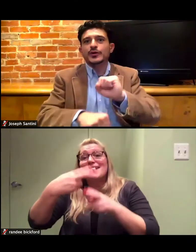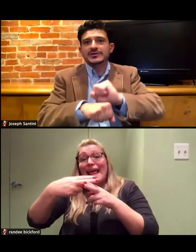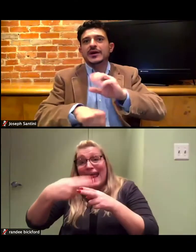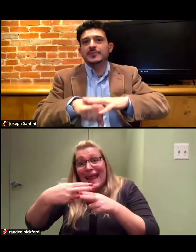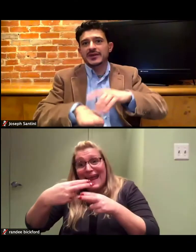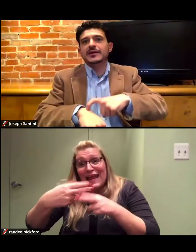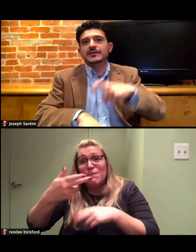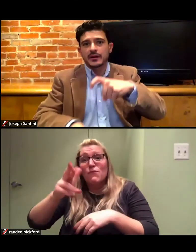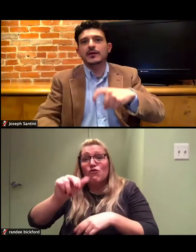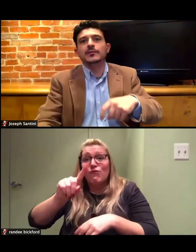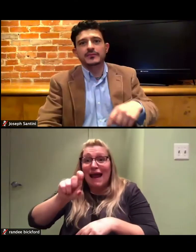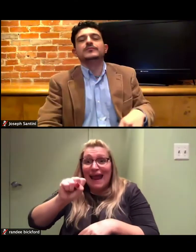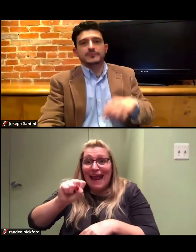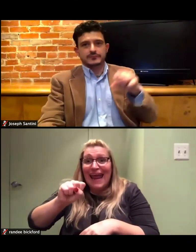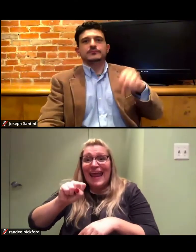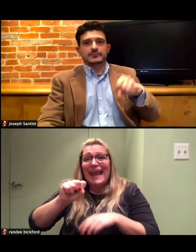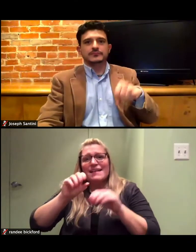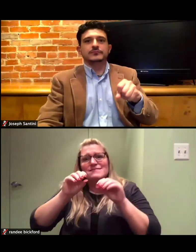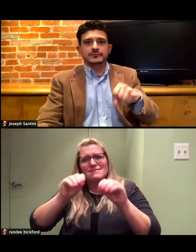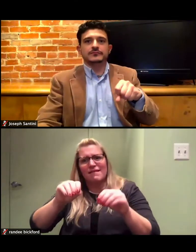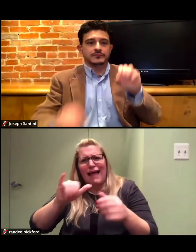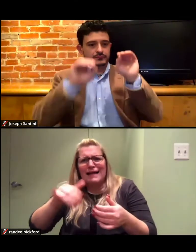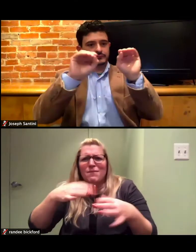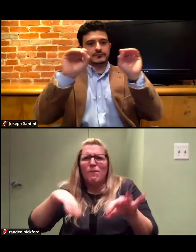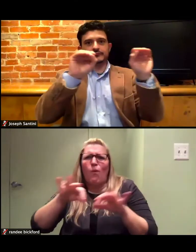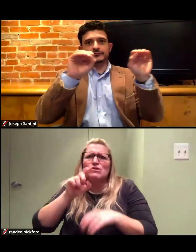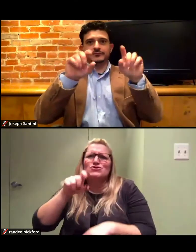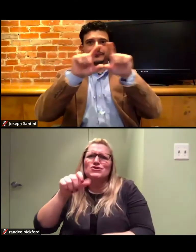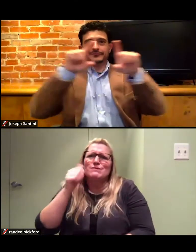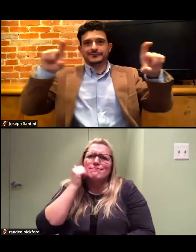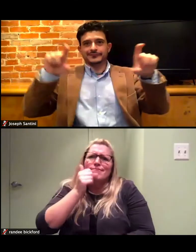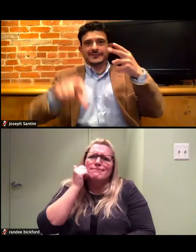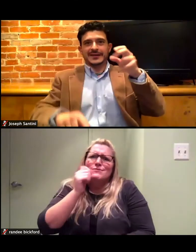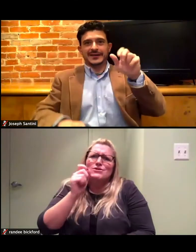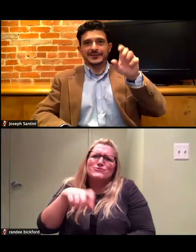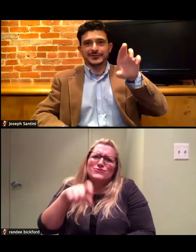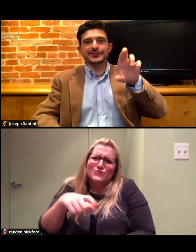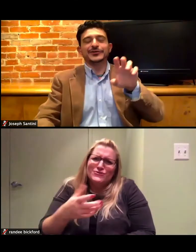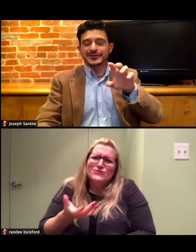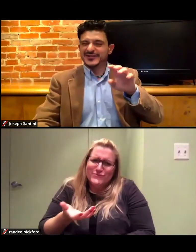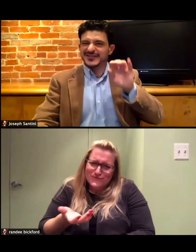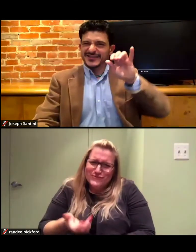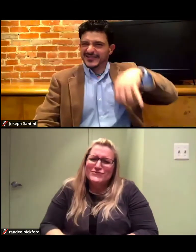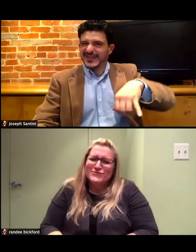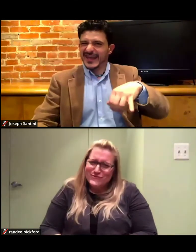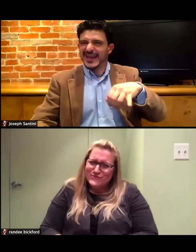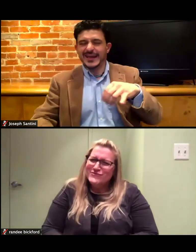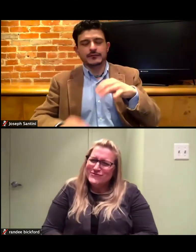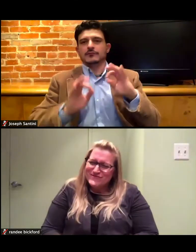or presenting their homework on time. Having their name and dates on paperwork that they should be able to do every day.